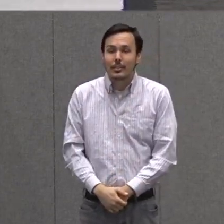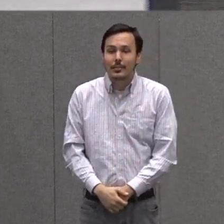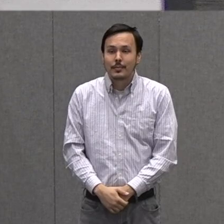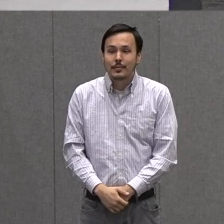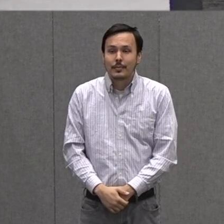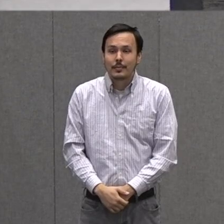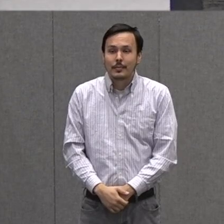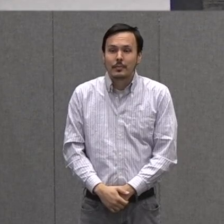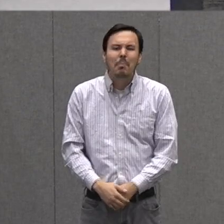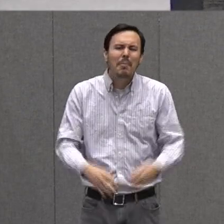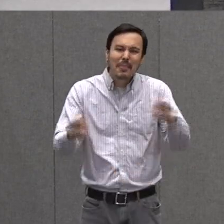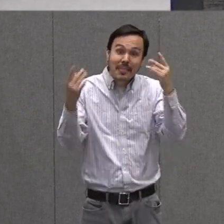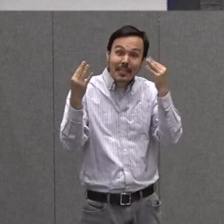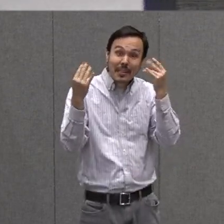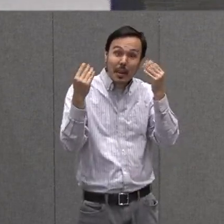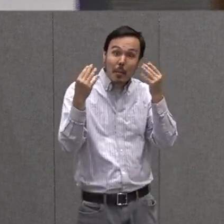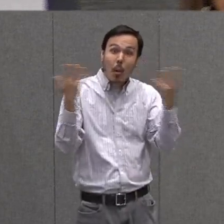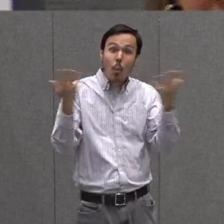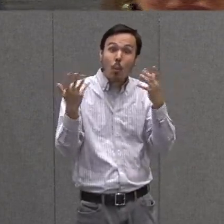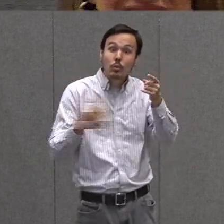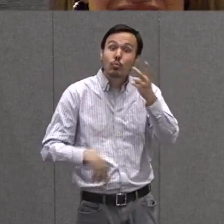Think about the things that you see in this picture.